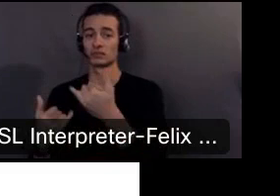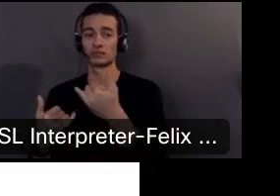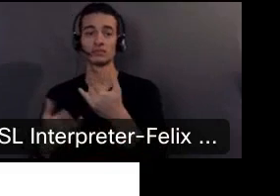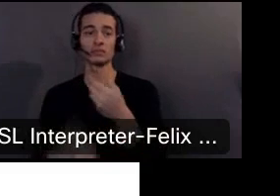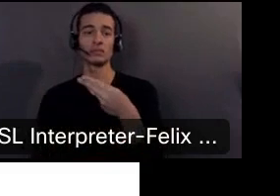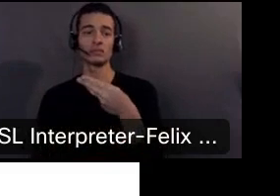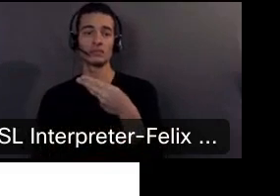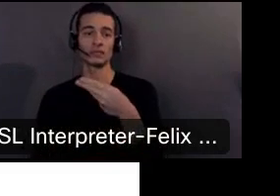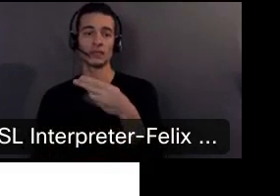Move on.